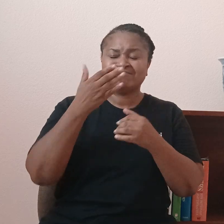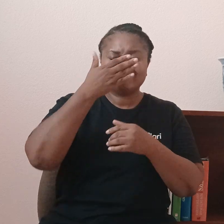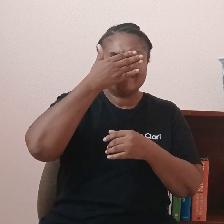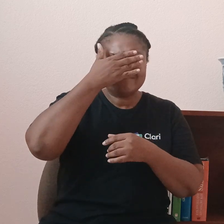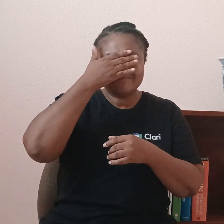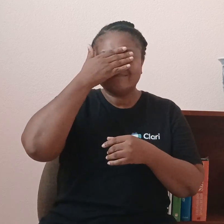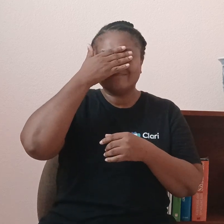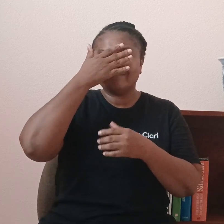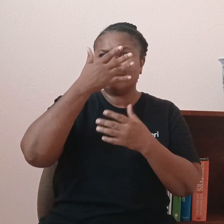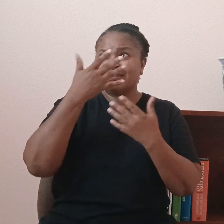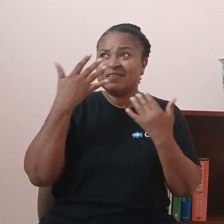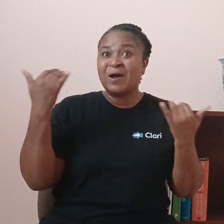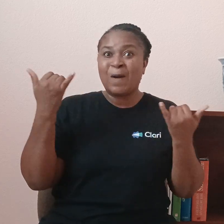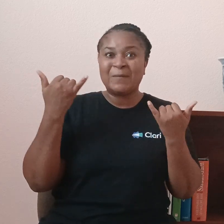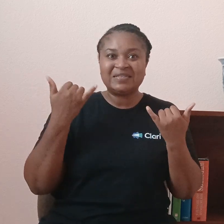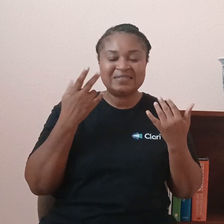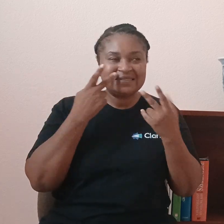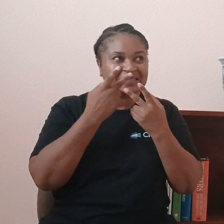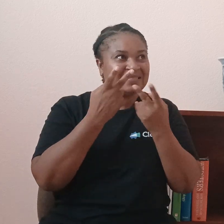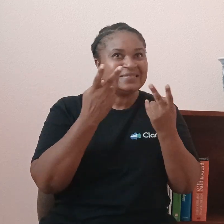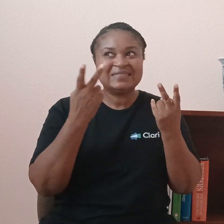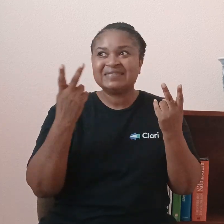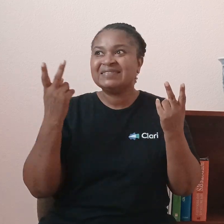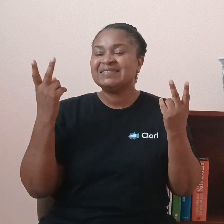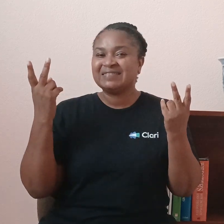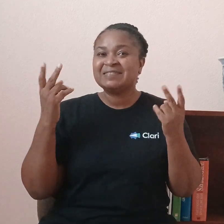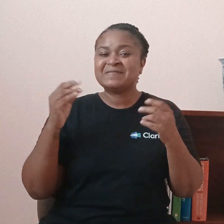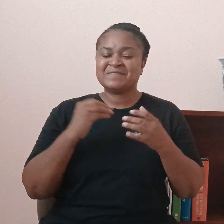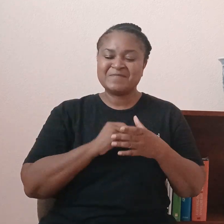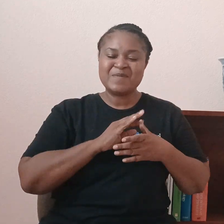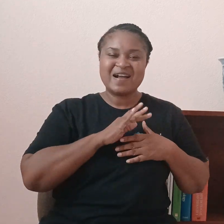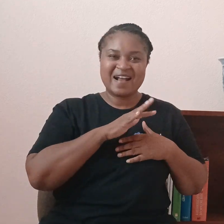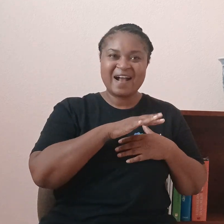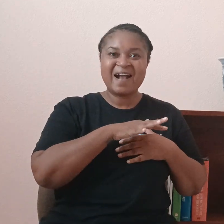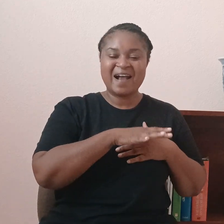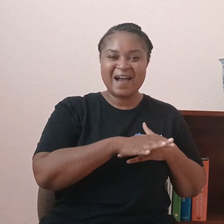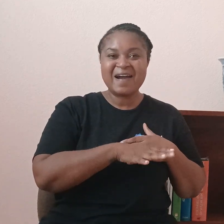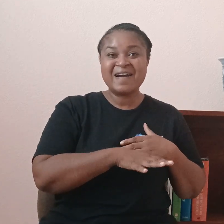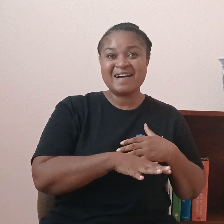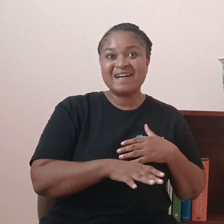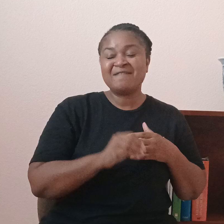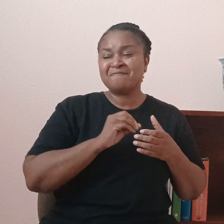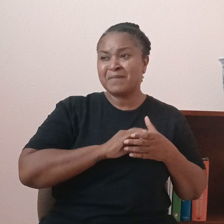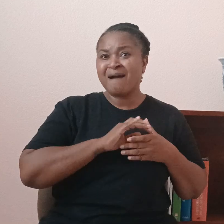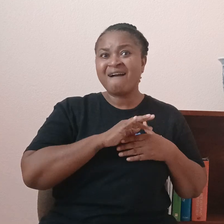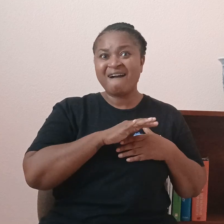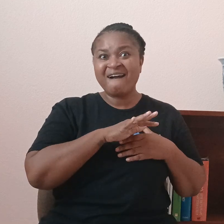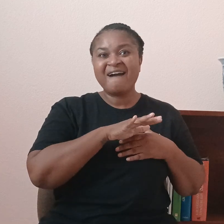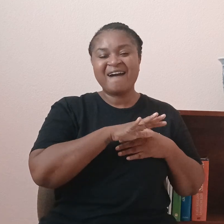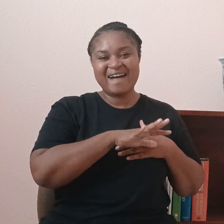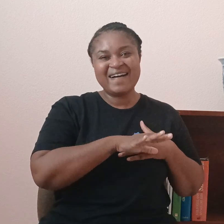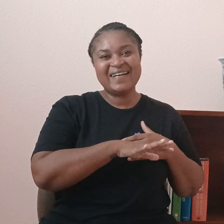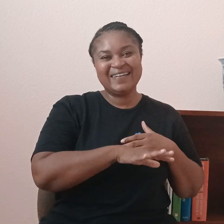Fill my cup let it overflow (fill it up) Fill my cup let it overflow,